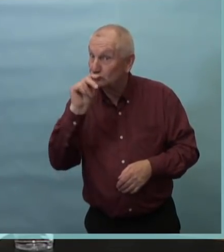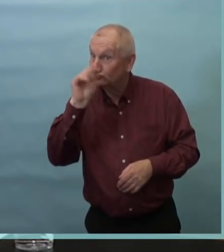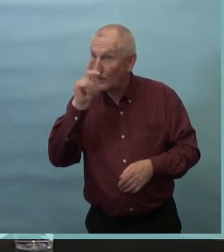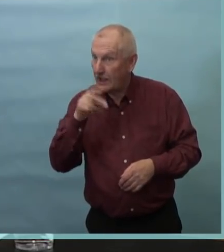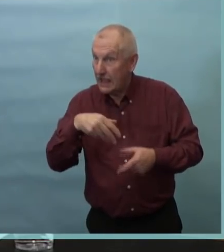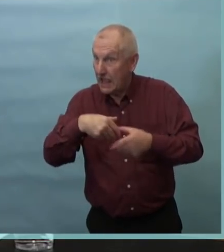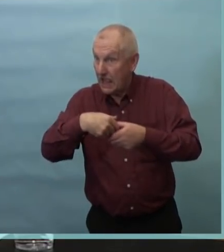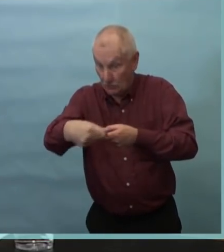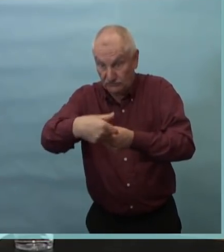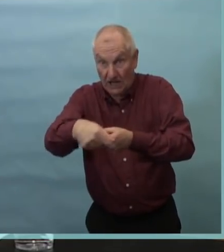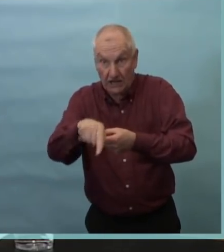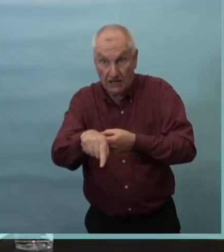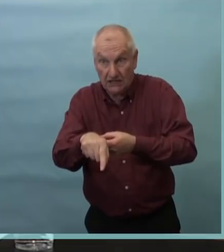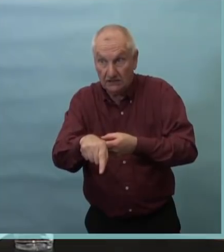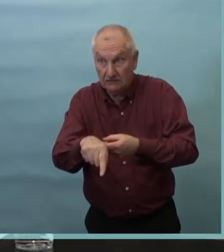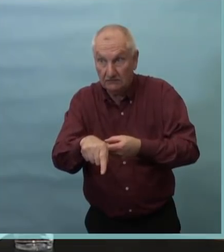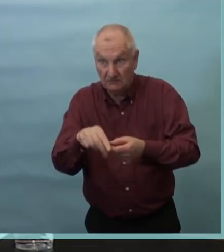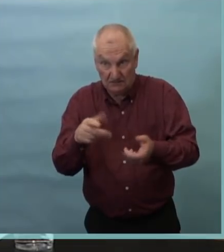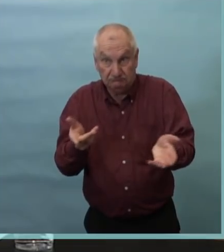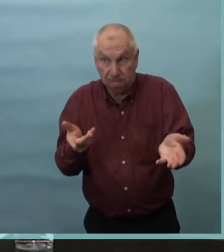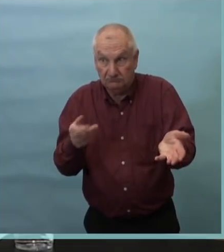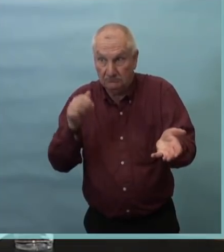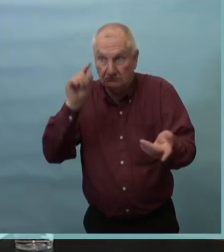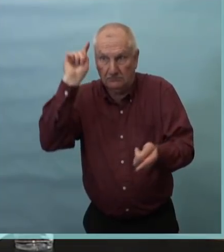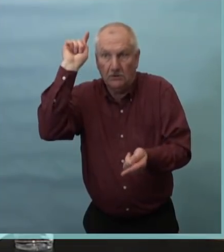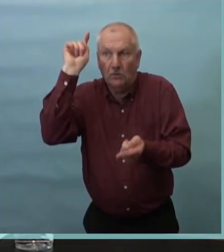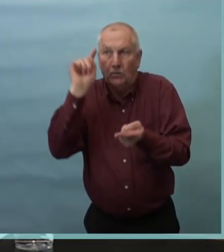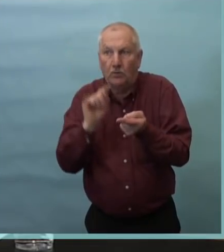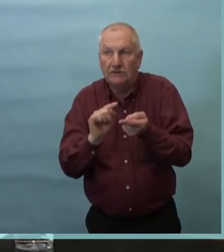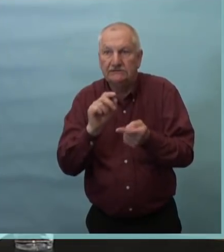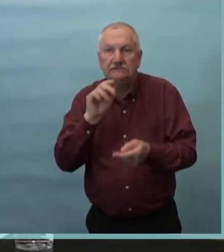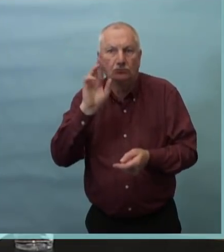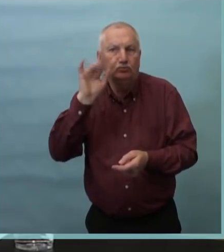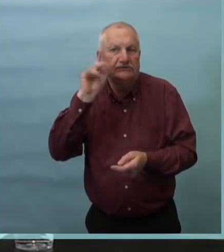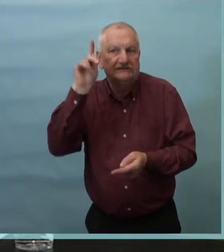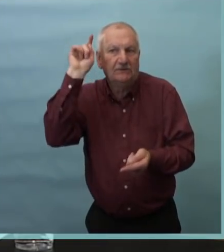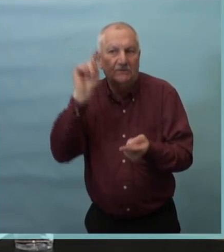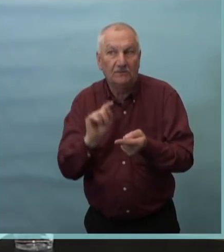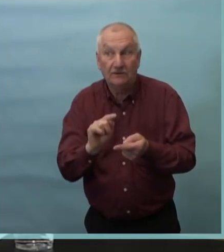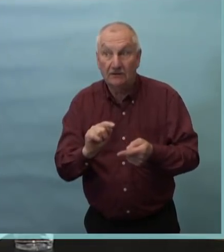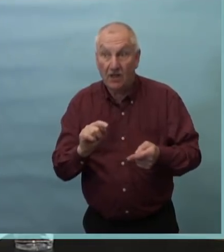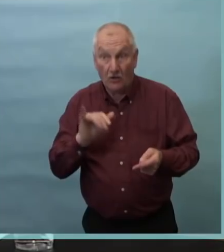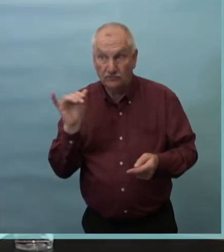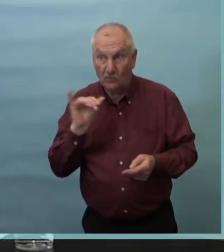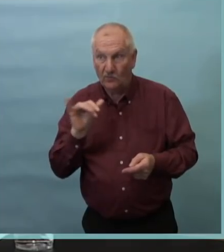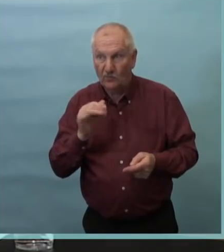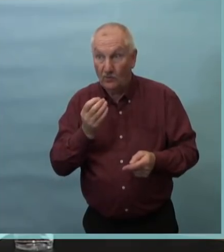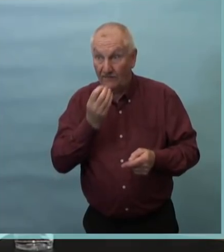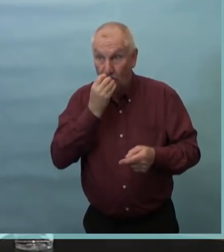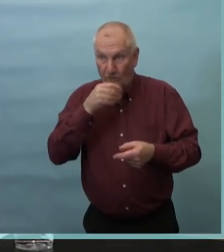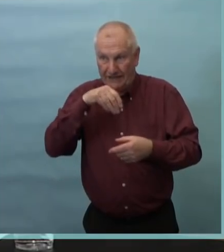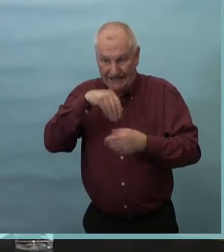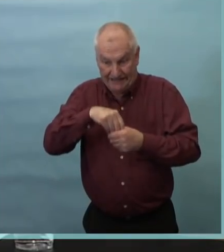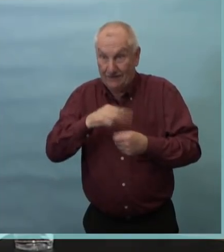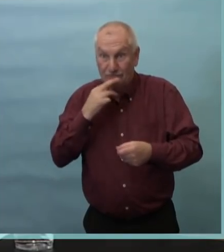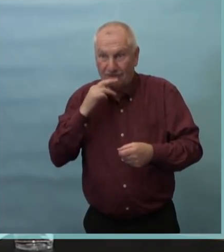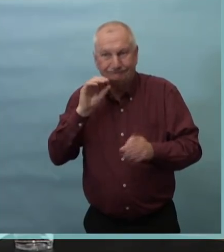the risk it's a pick up process which restaurants are currently allowed to to